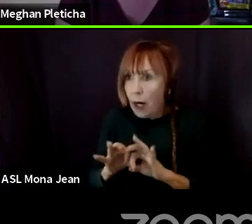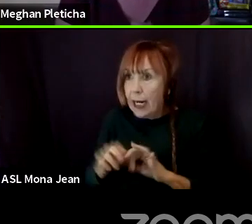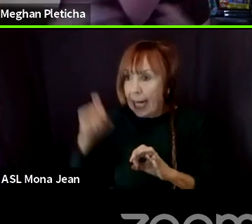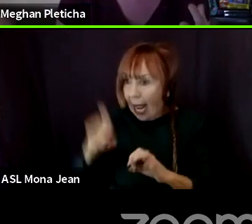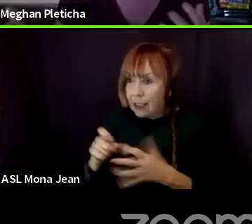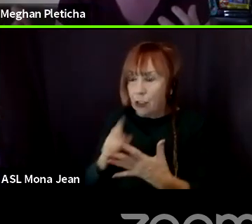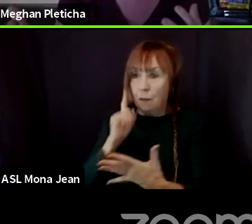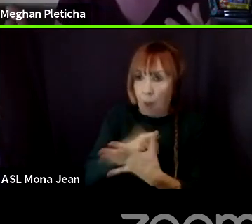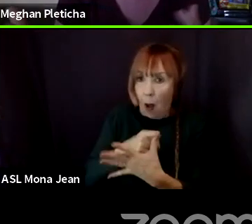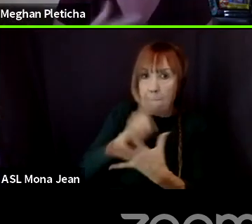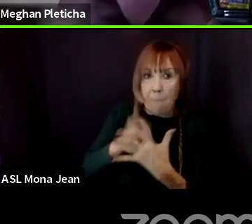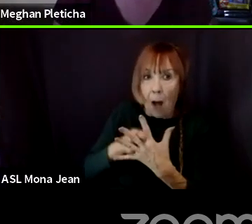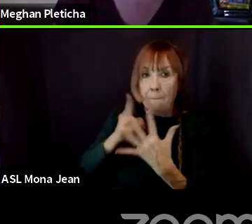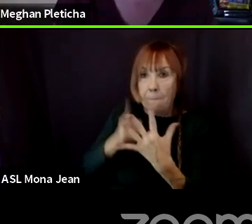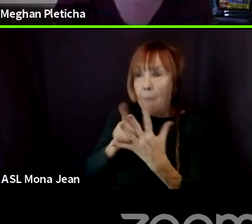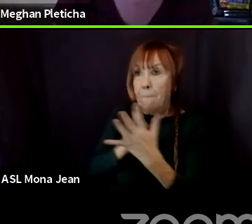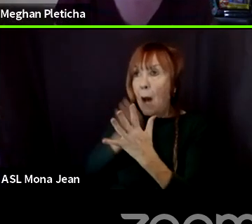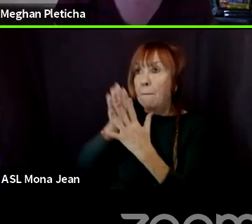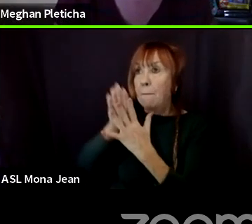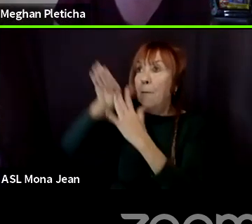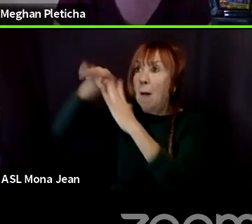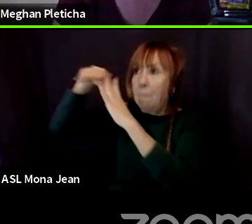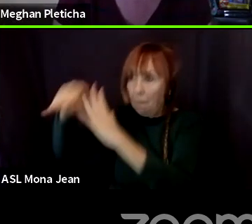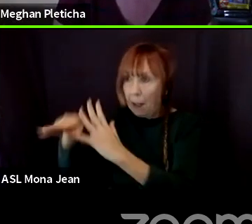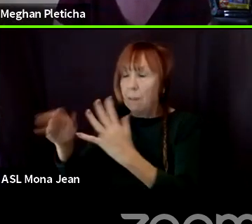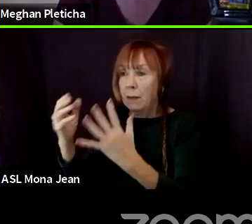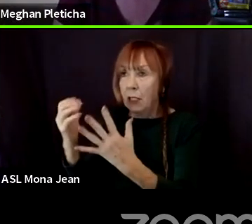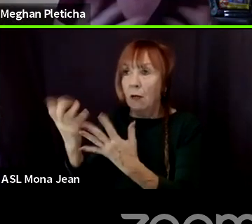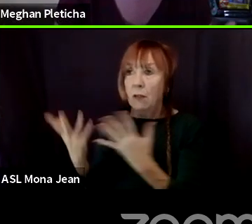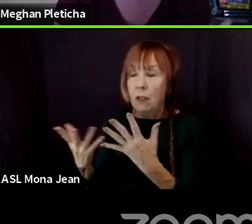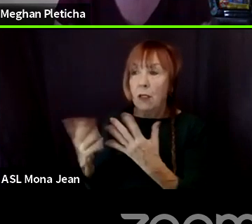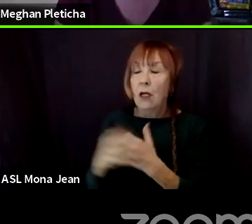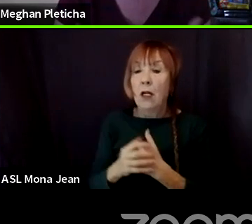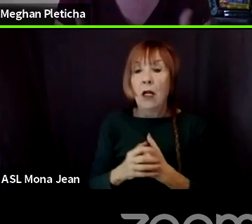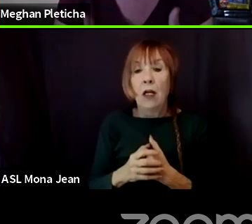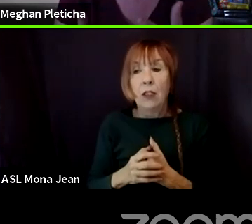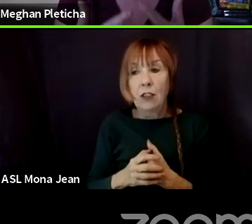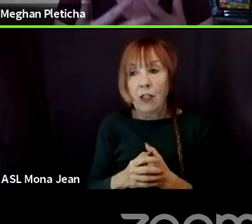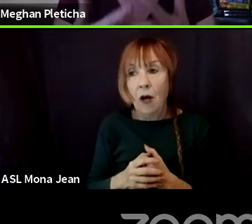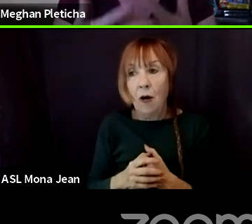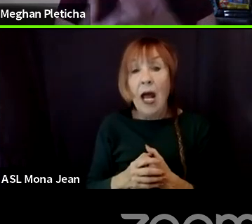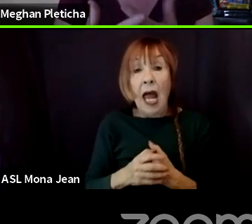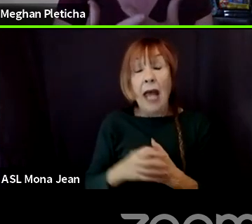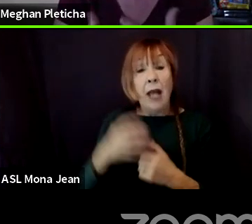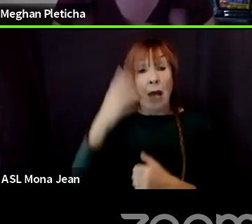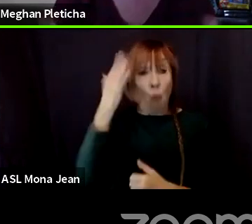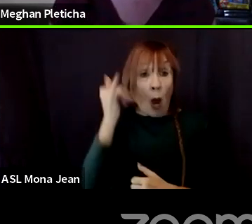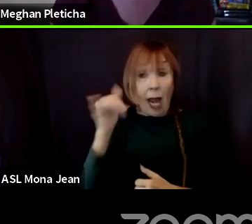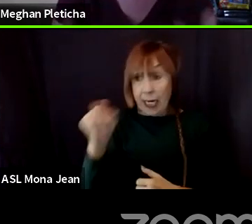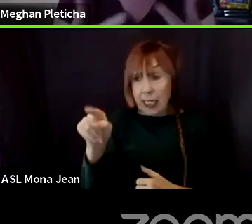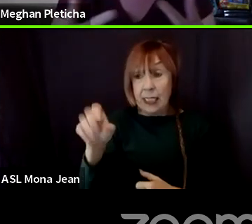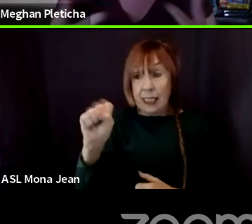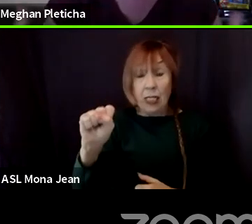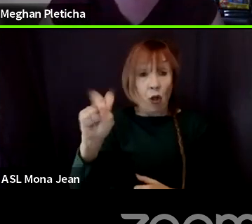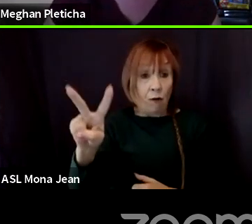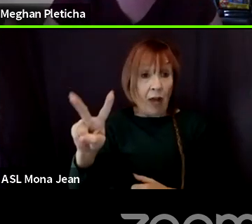I think, my personal opinion is that's one of the things that made that show, so successful is there what it was,